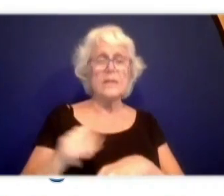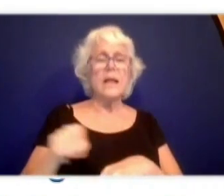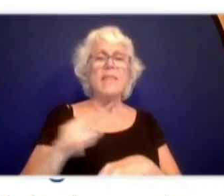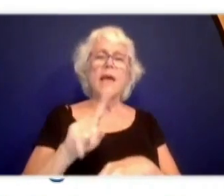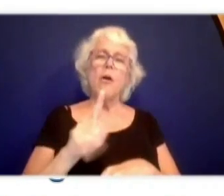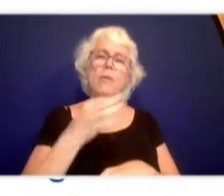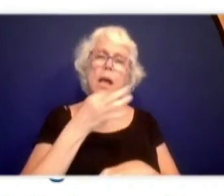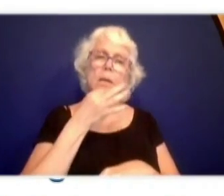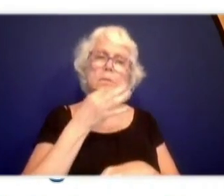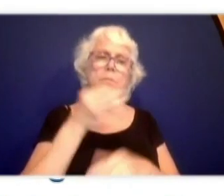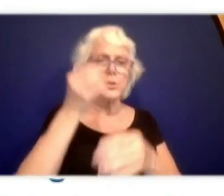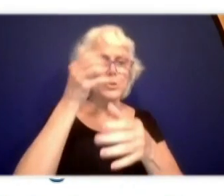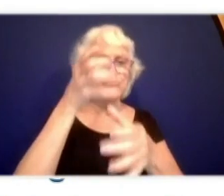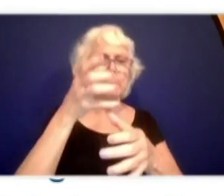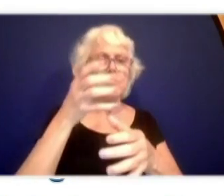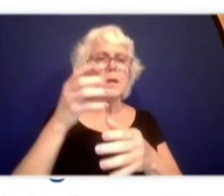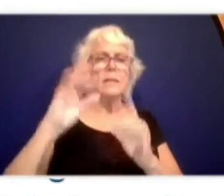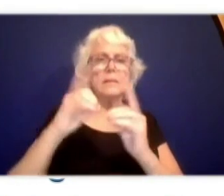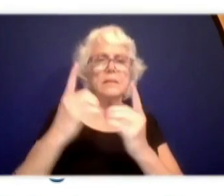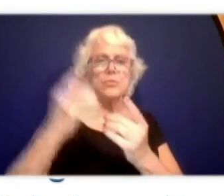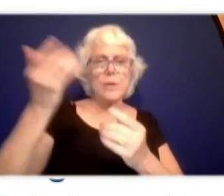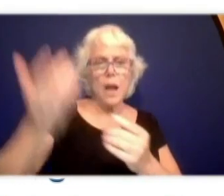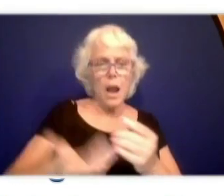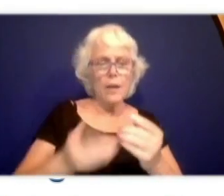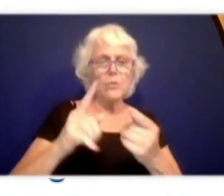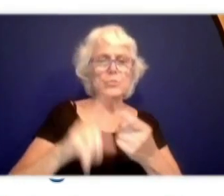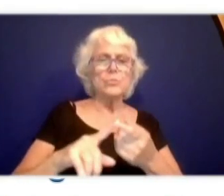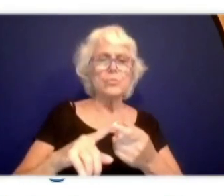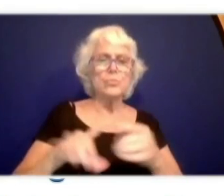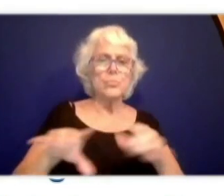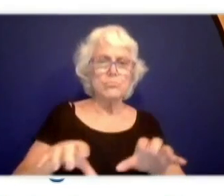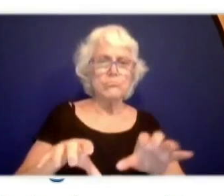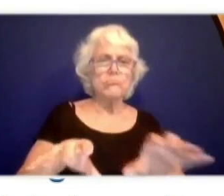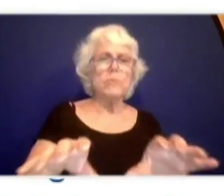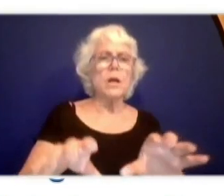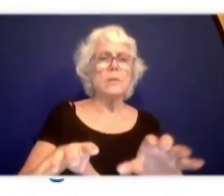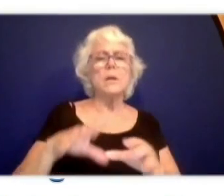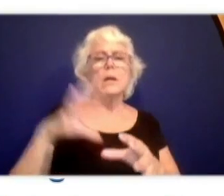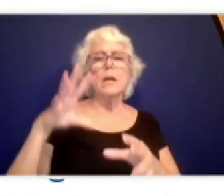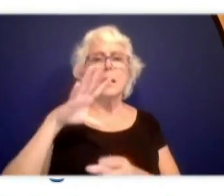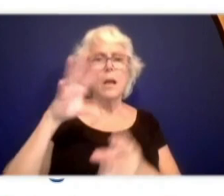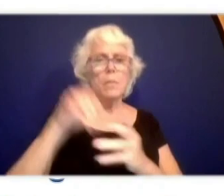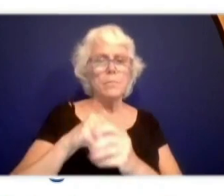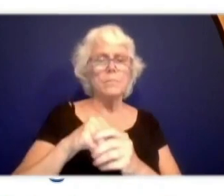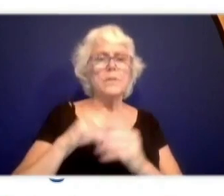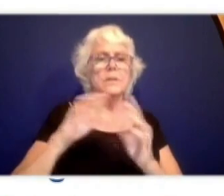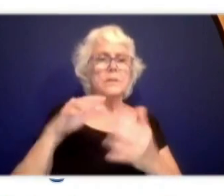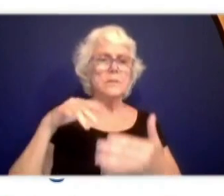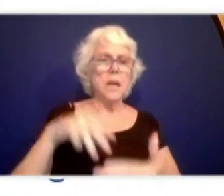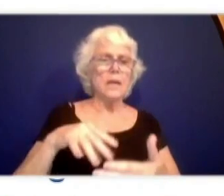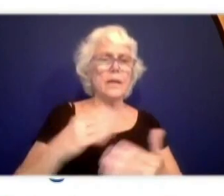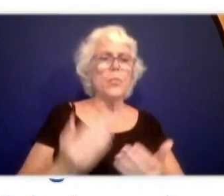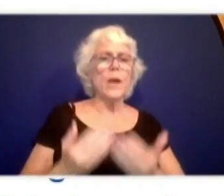hired to conduct the classified compensation study who recommended the instructional specialist, um,